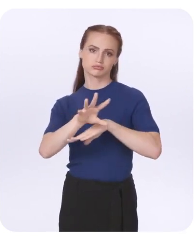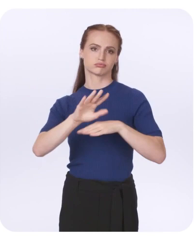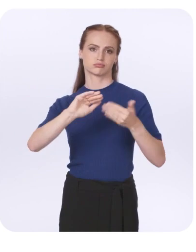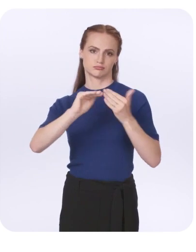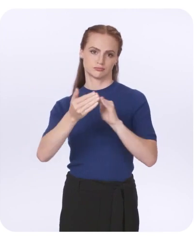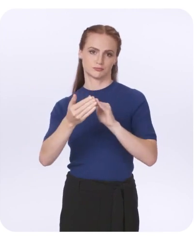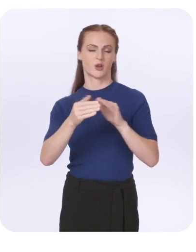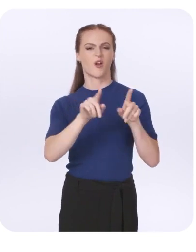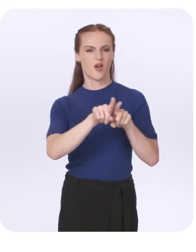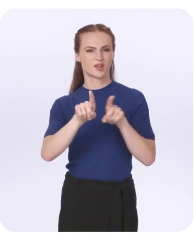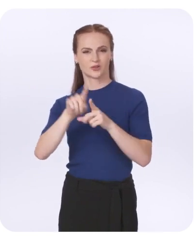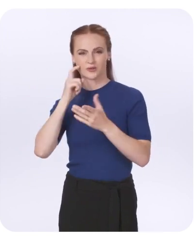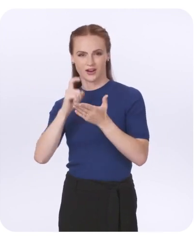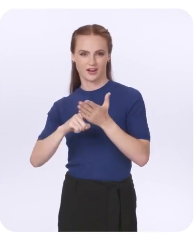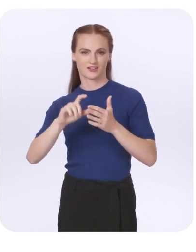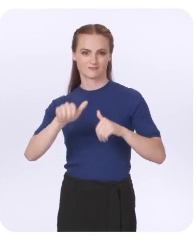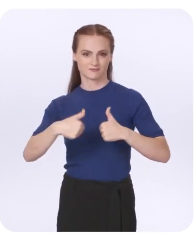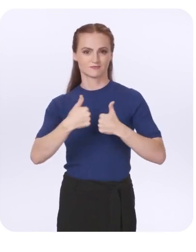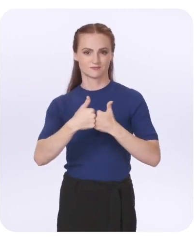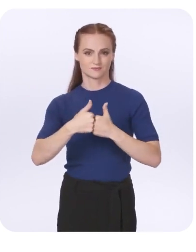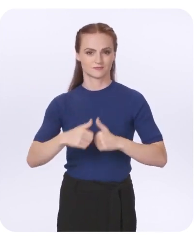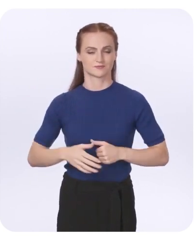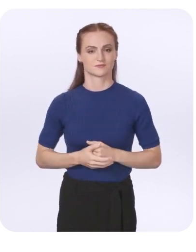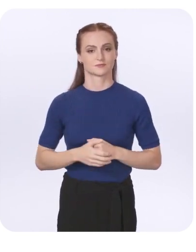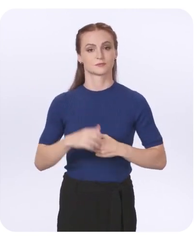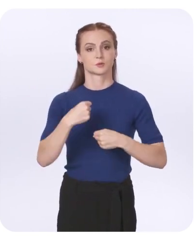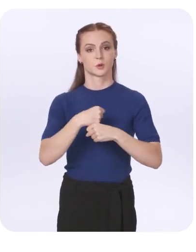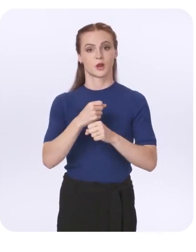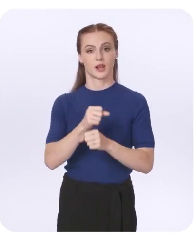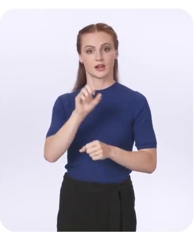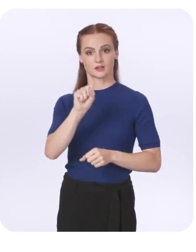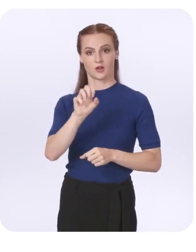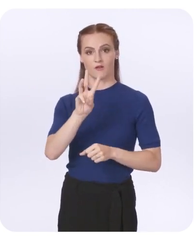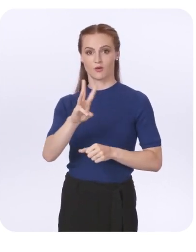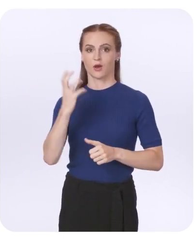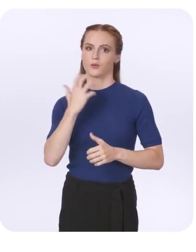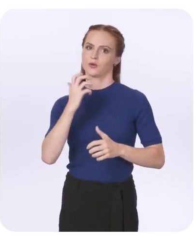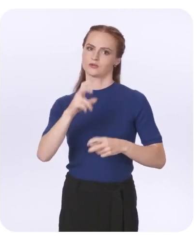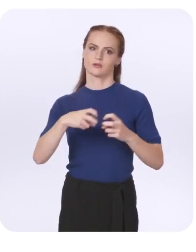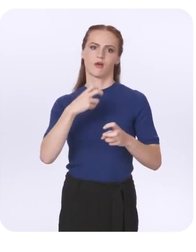Creating software can be pretty hard, as you all developers already understand this.